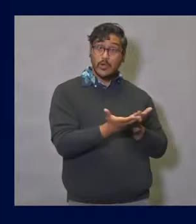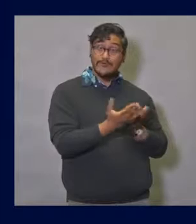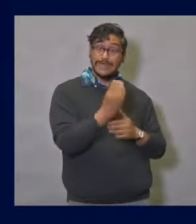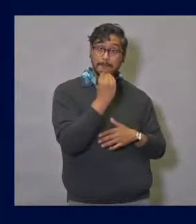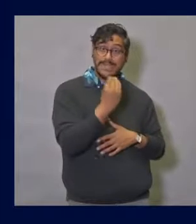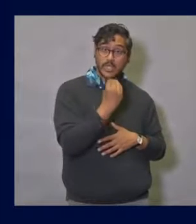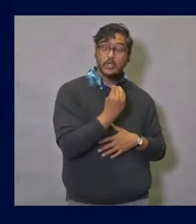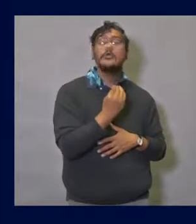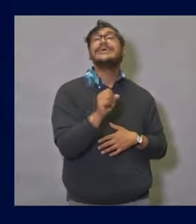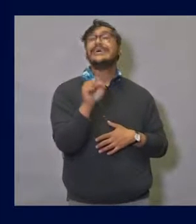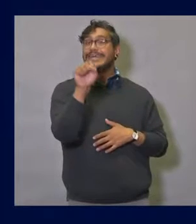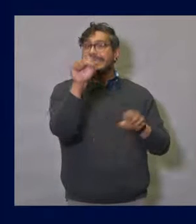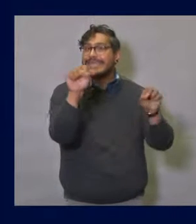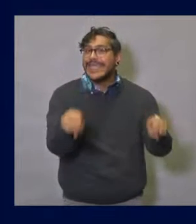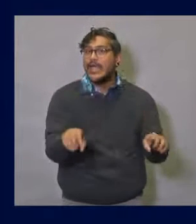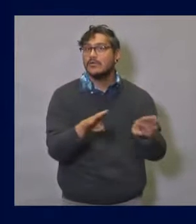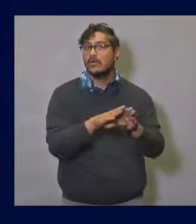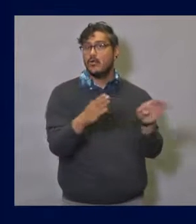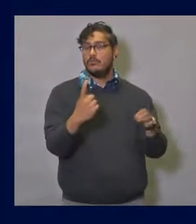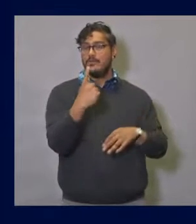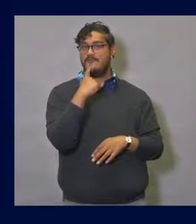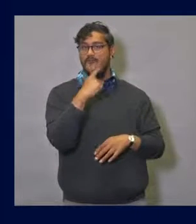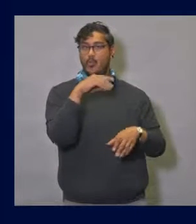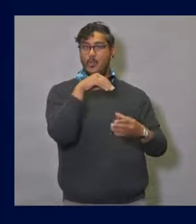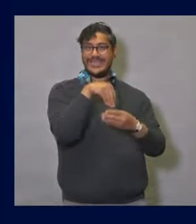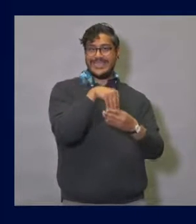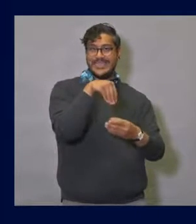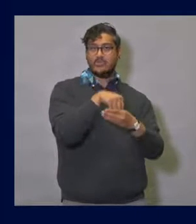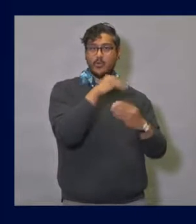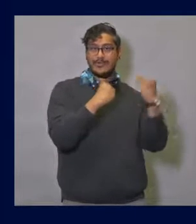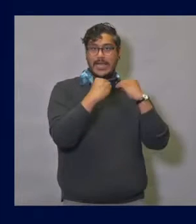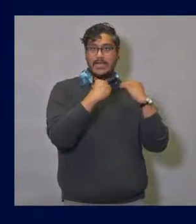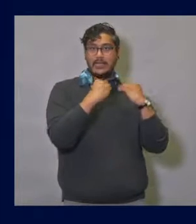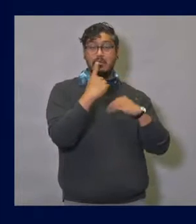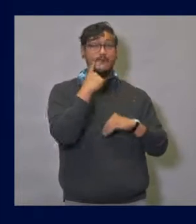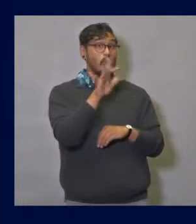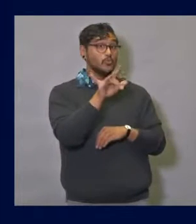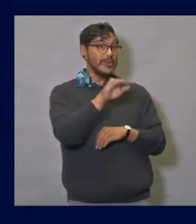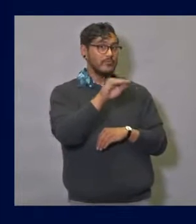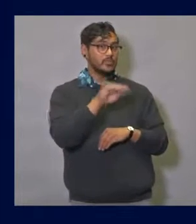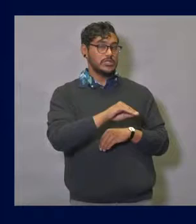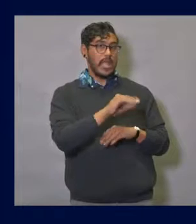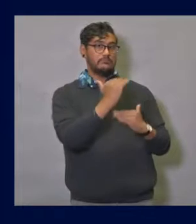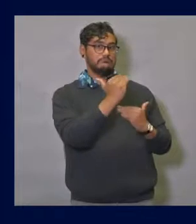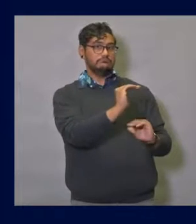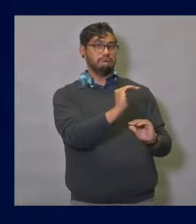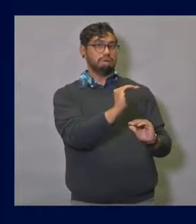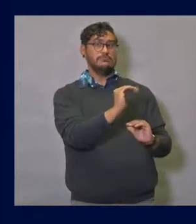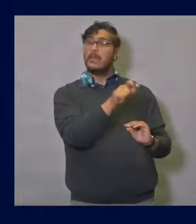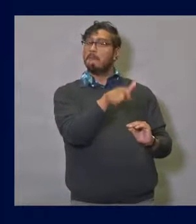THOSE THAT SERVE MEALS CAN BE